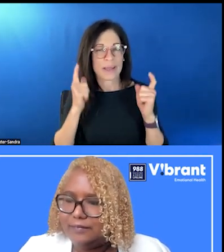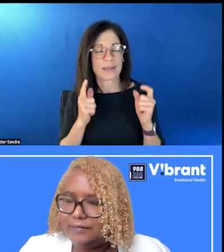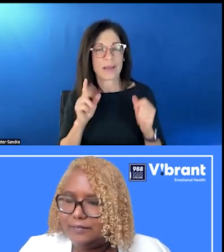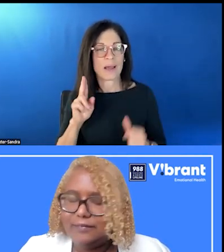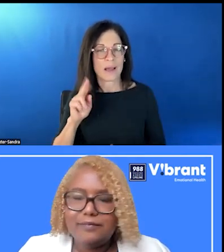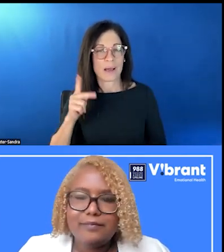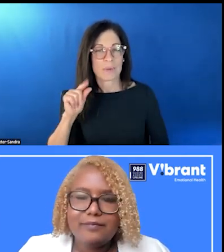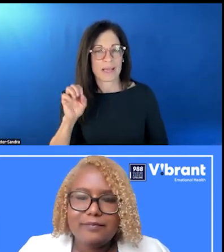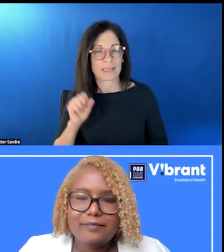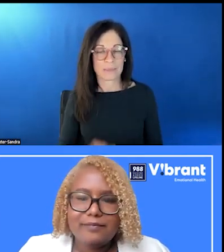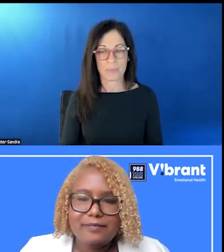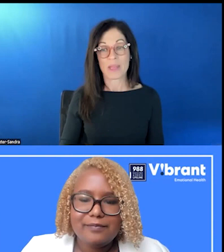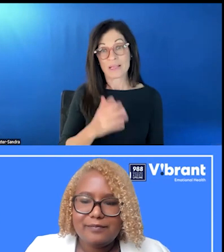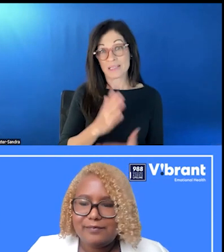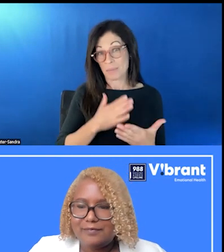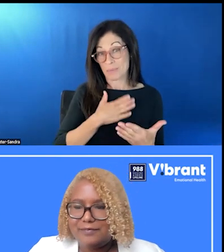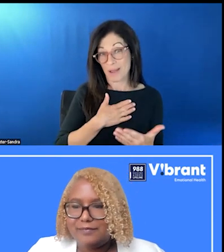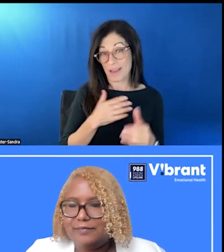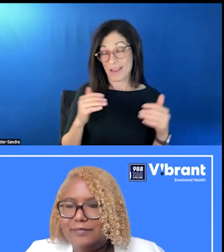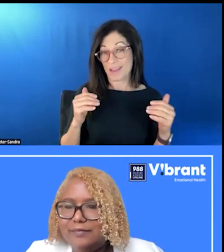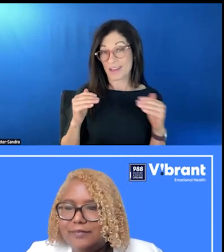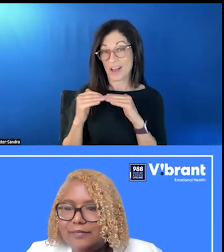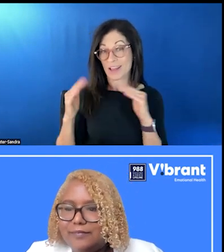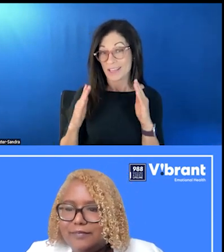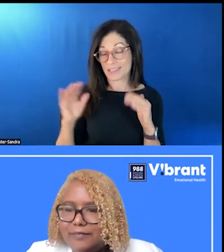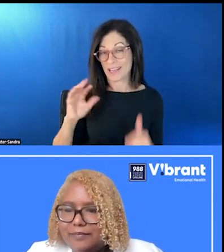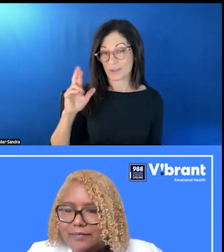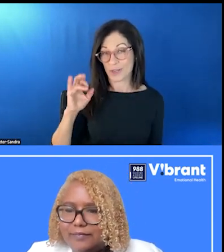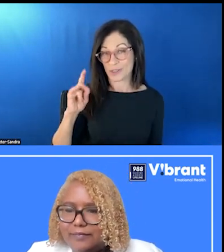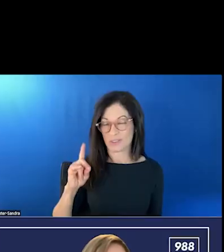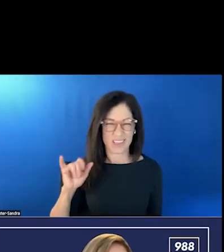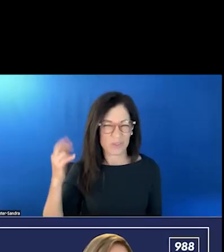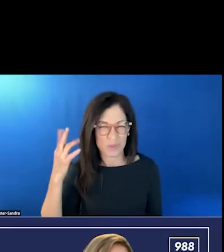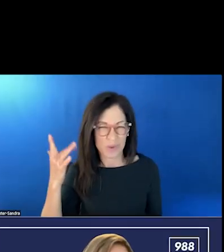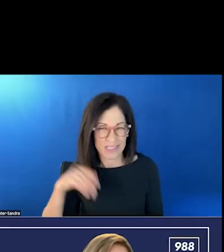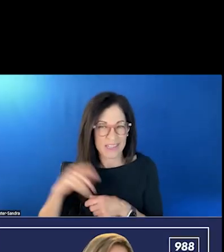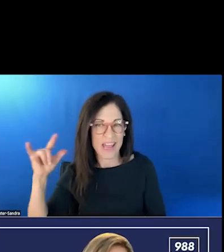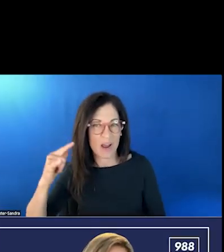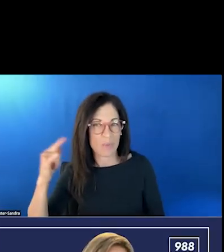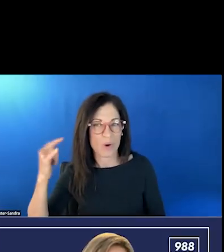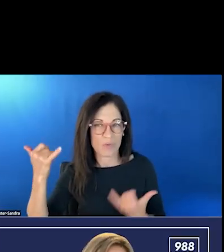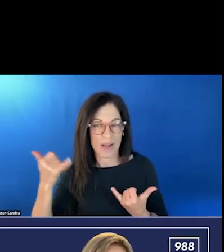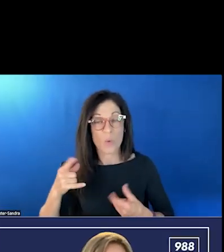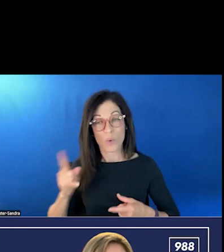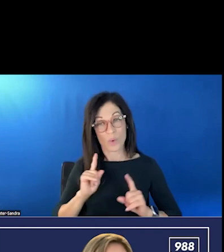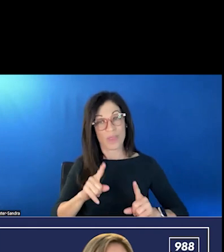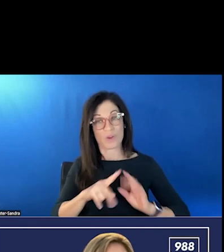SOME OF MY COLLEAGUES, RICHARD, WERE AT THE POLICY ACADEMY FOR